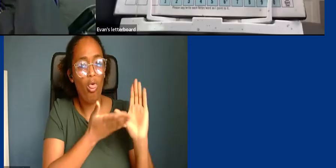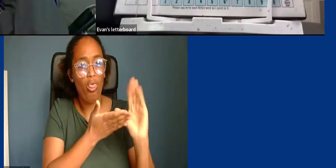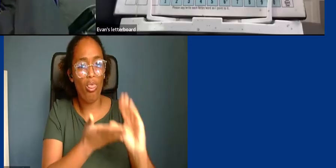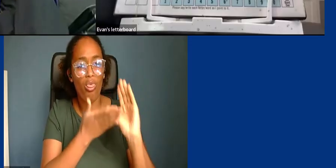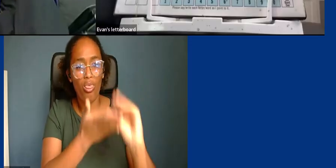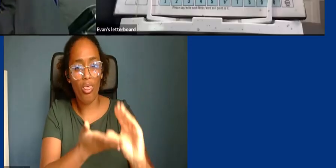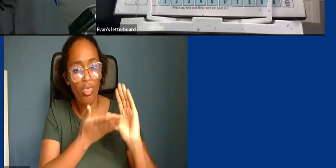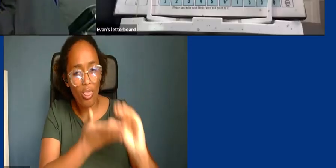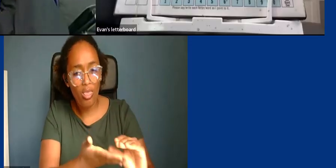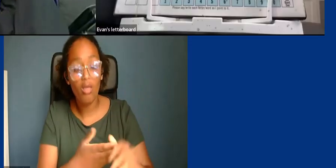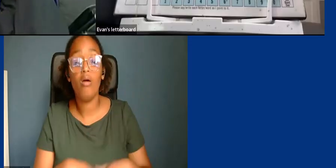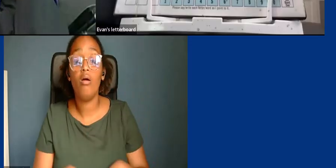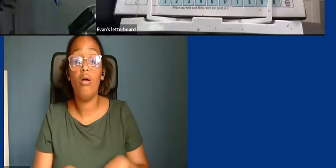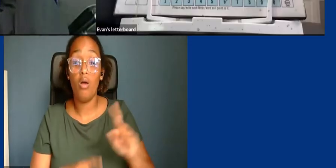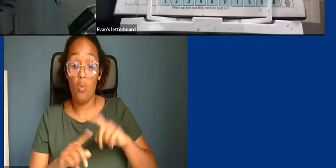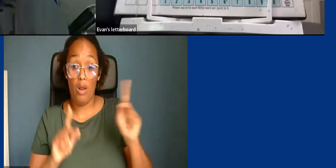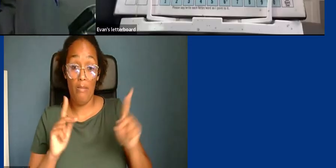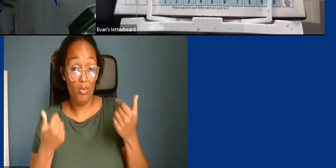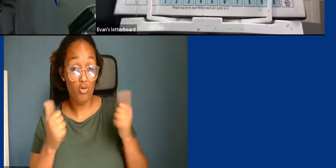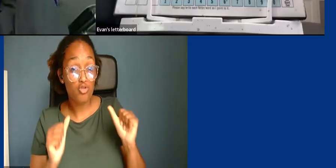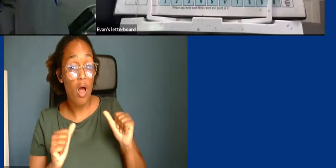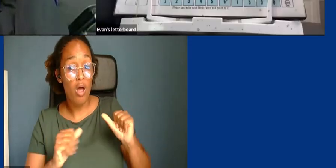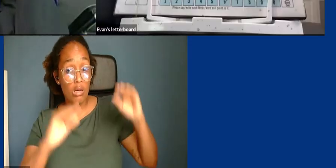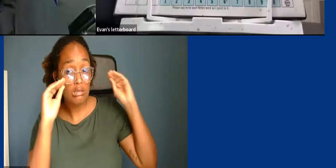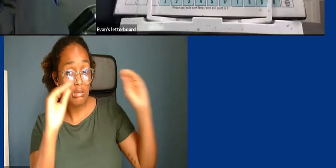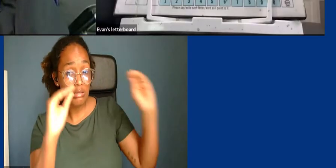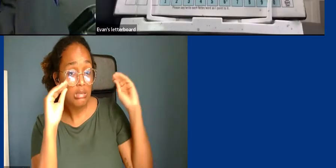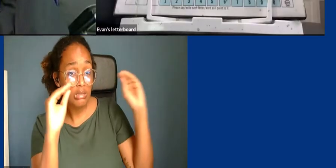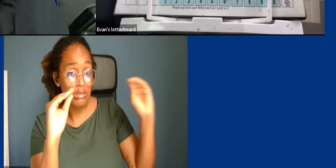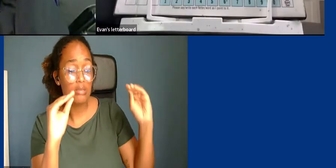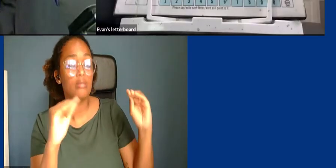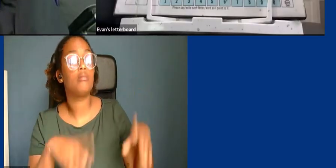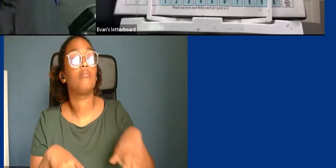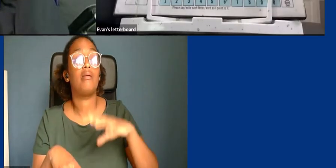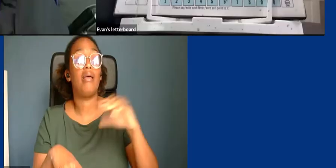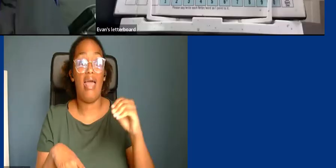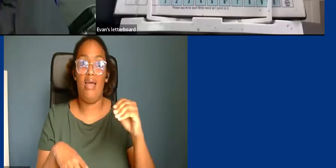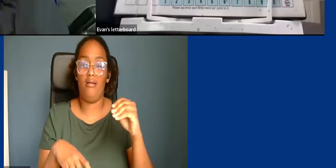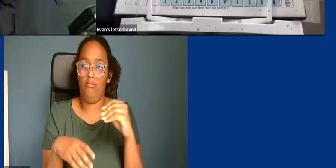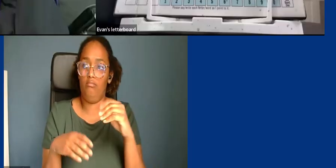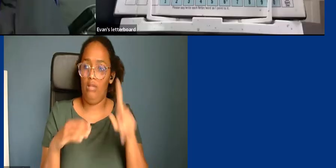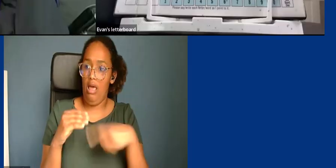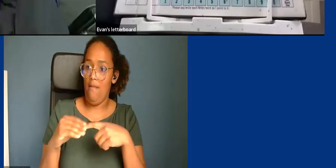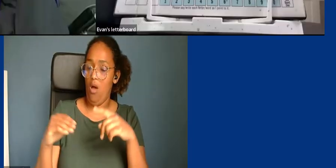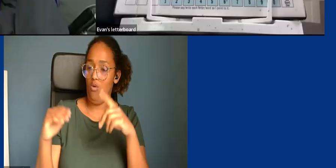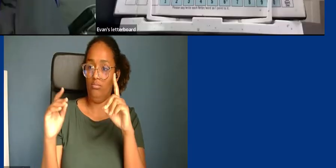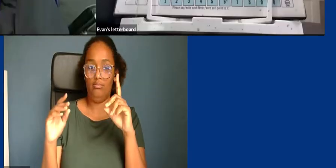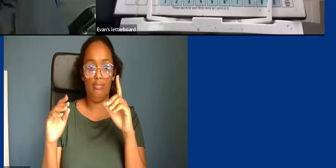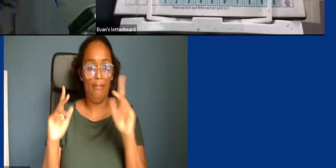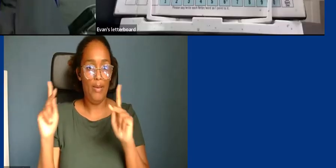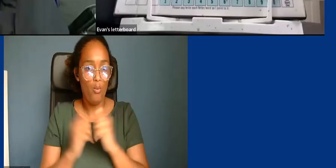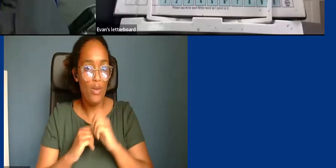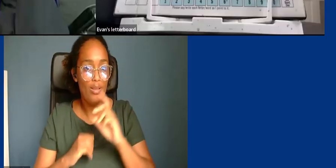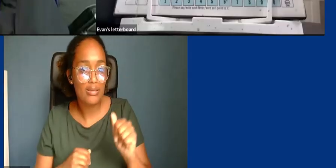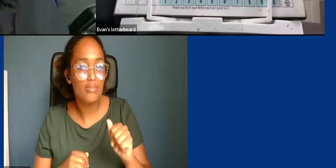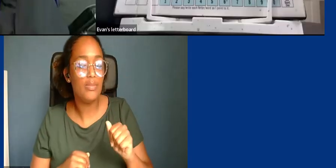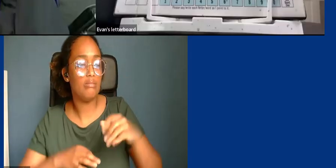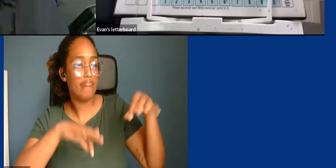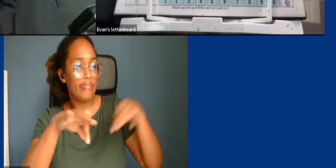and by extension people with disabilities, about the sexual needs of the people they serve, the